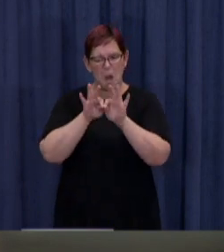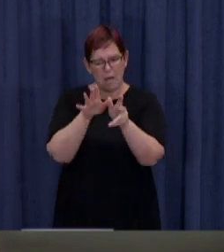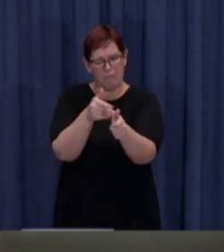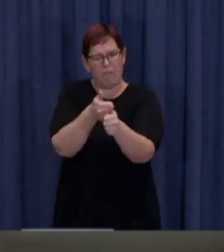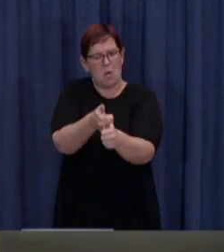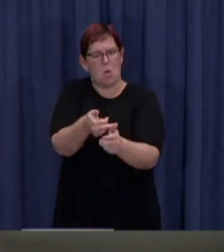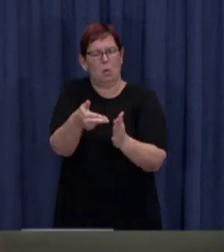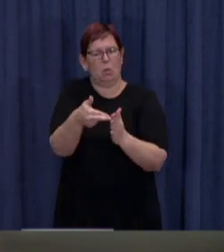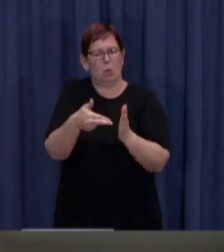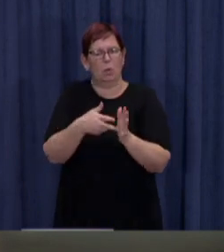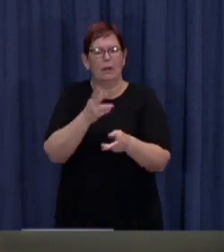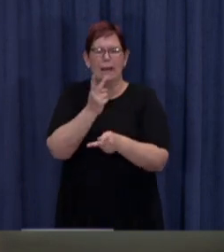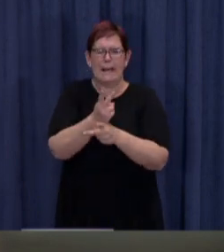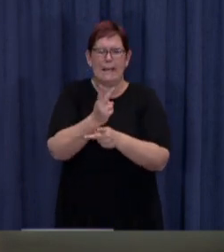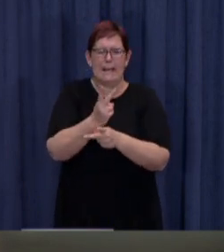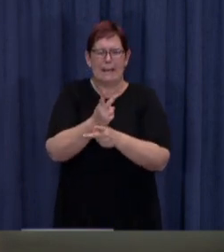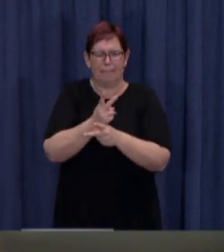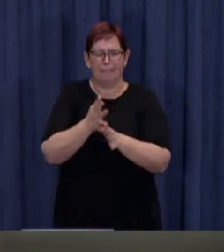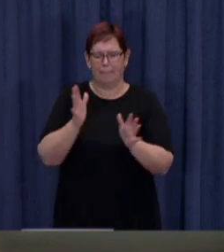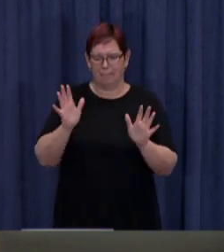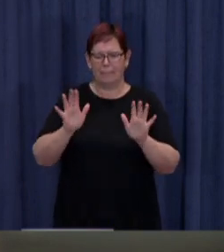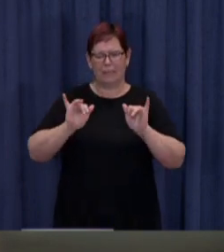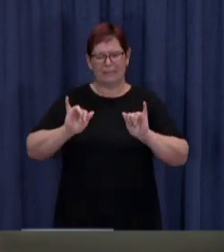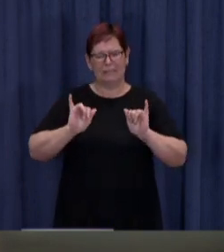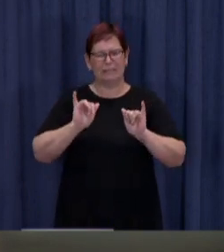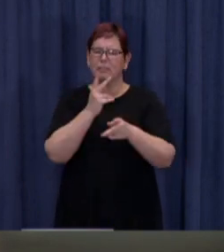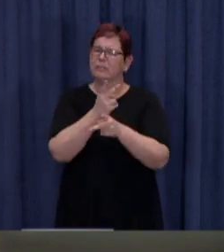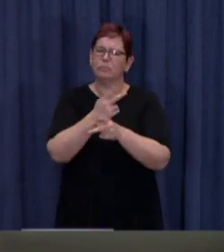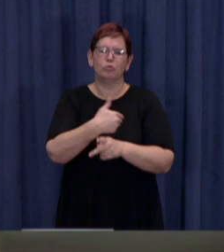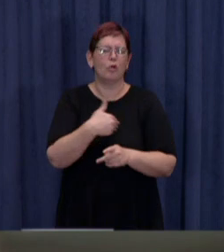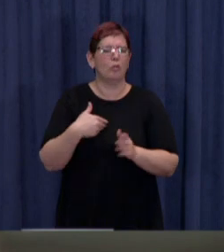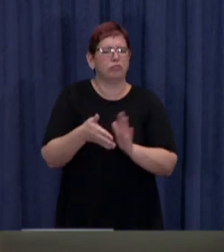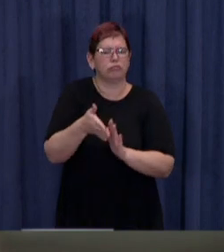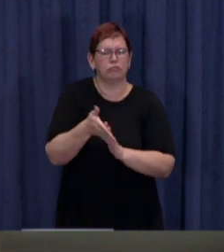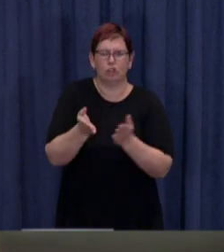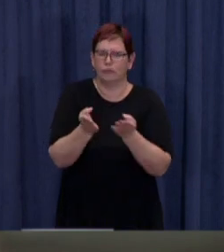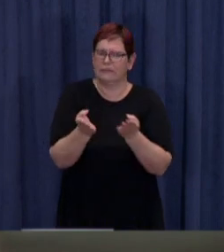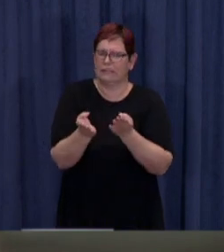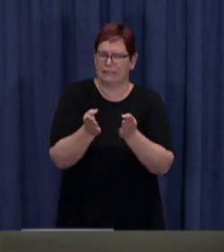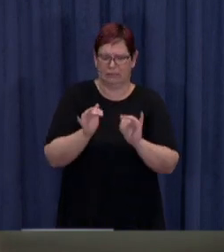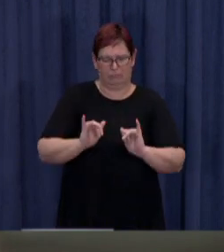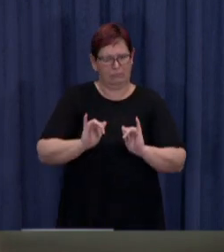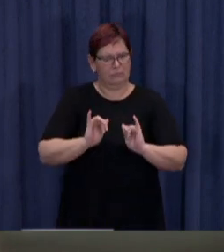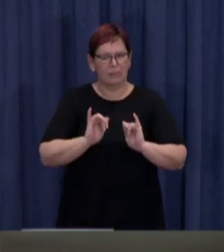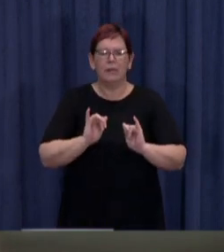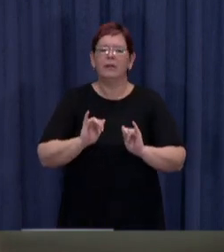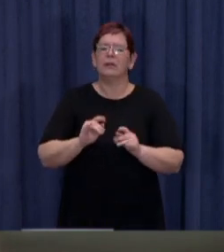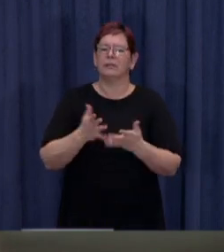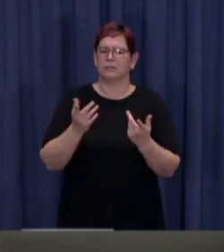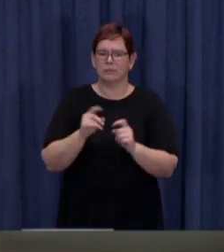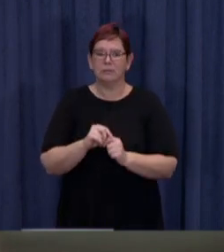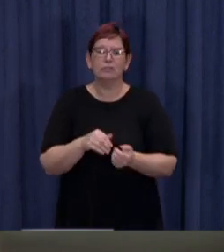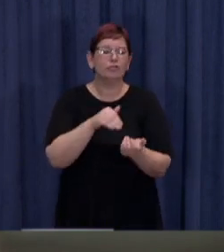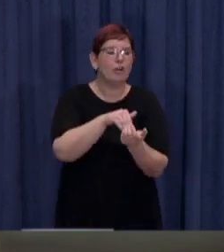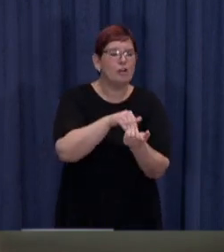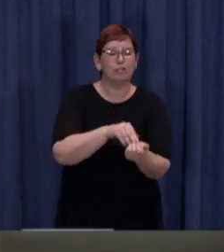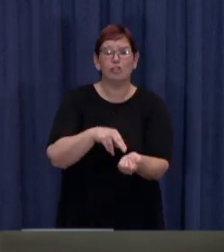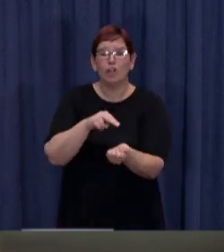service levels because we wanted to make sure that the health workers and all of the first responders people looking after our elderly citizens could get to